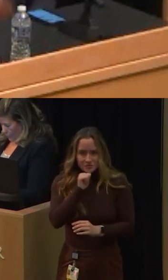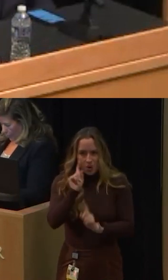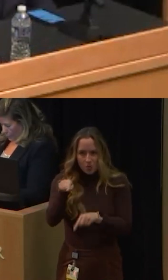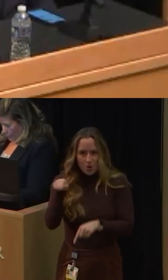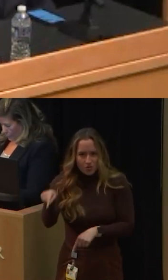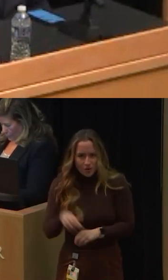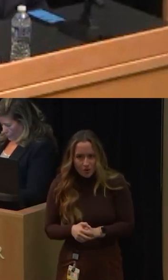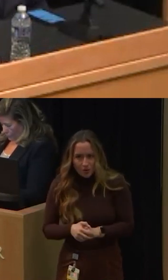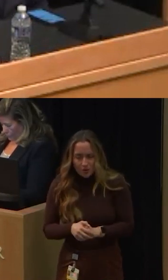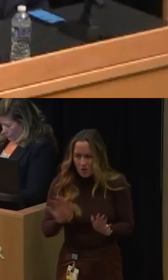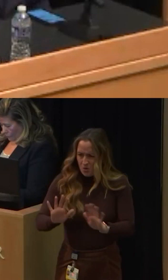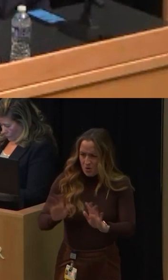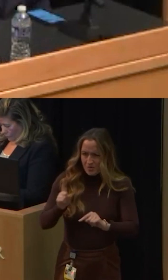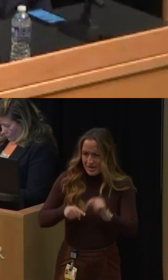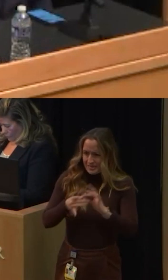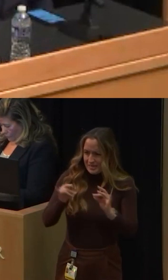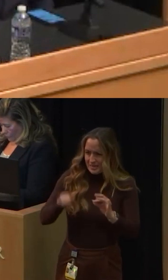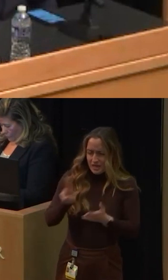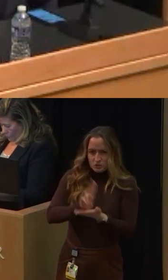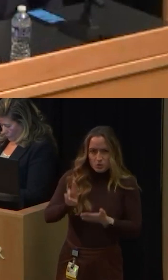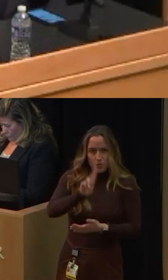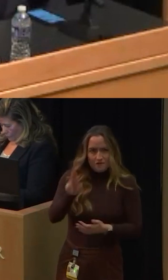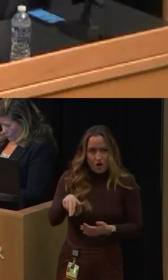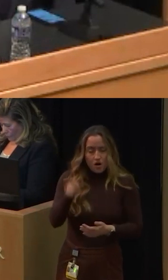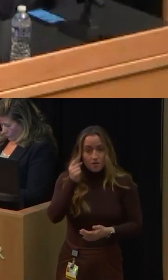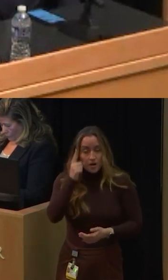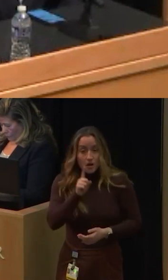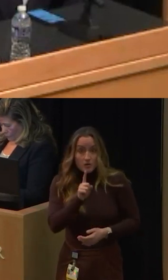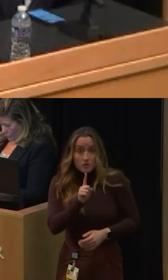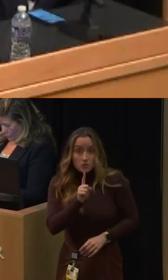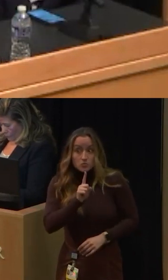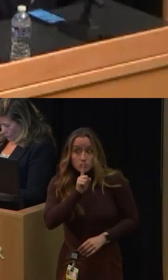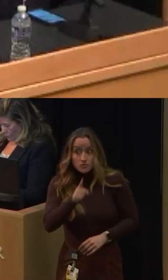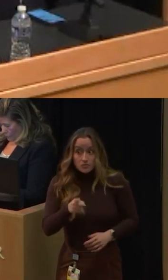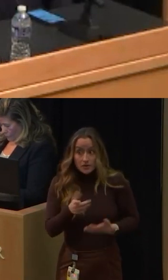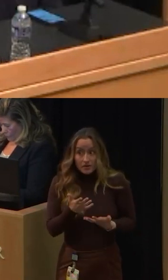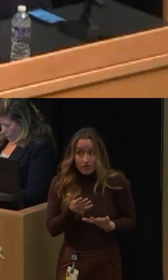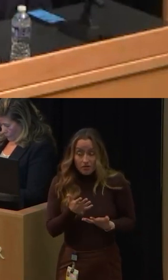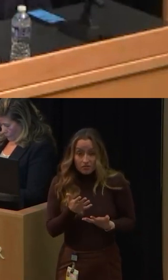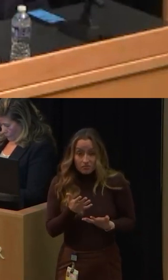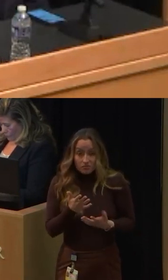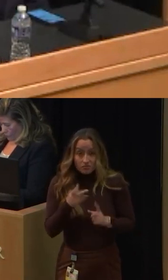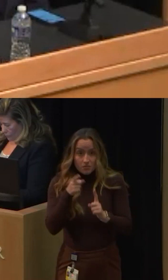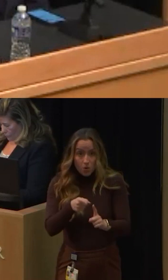"Wait, no, you can't say that. "This is the U of R," but the reality is everybody should have the opportunity to go to college,